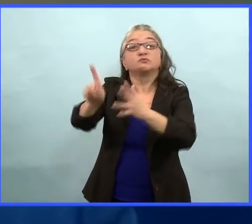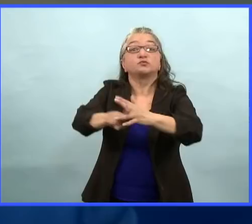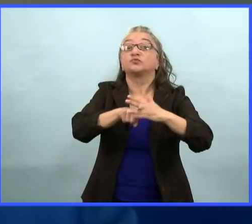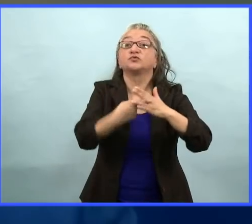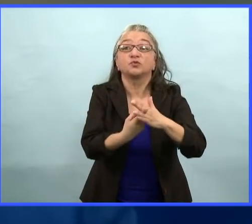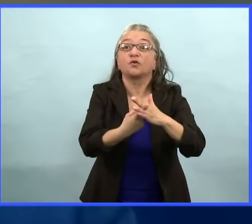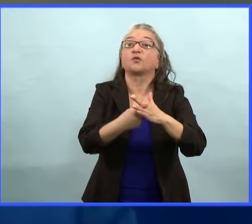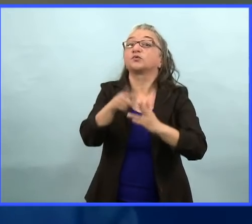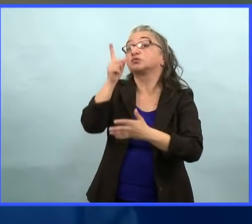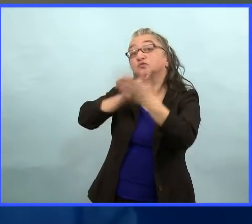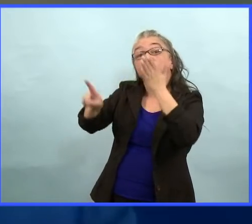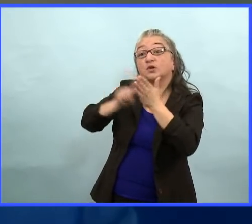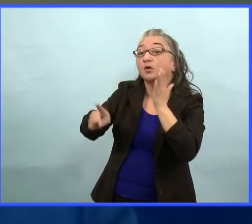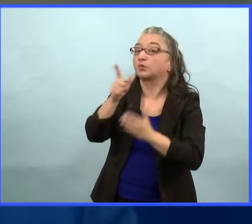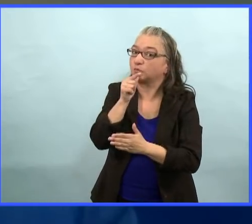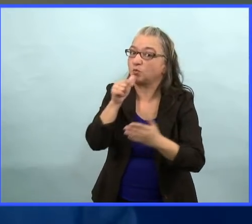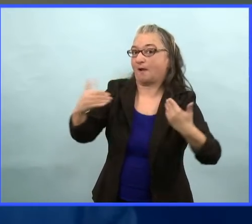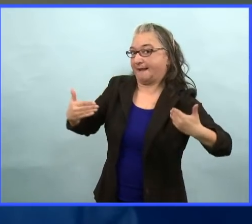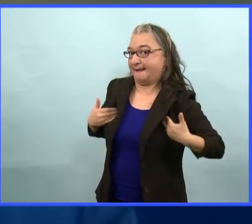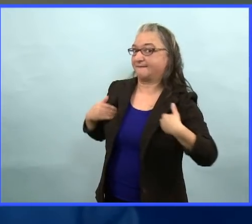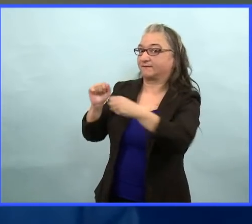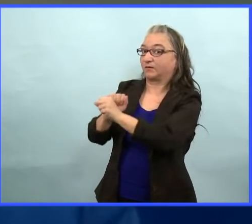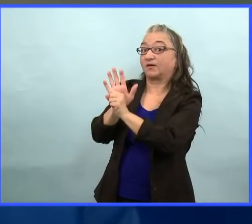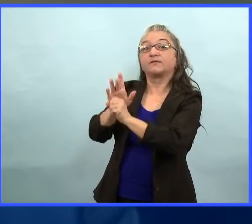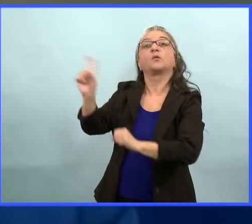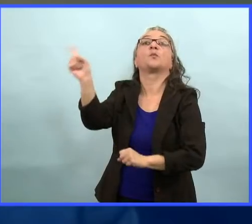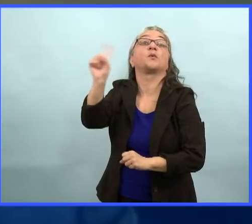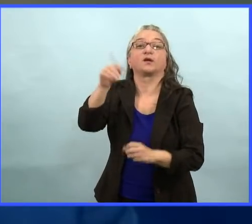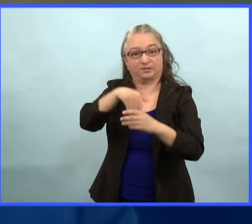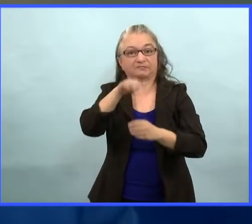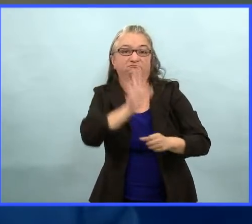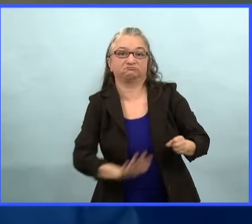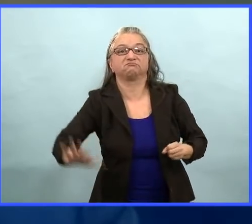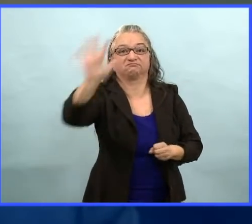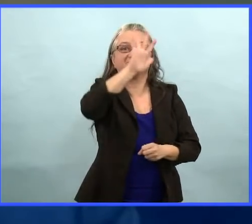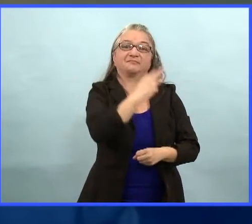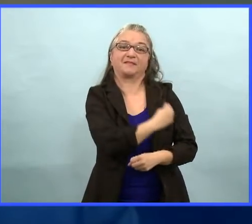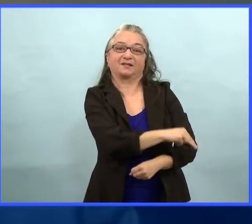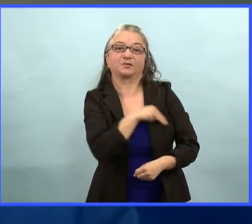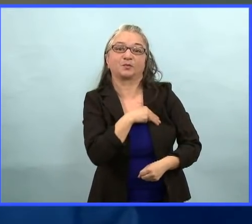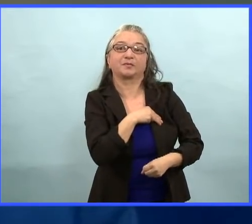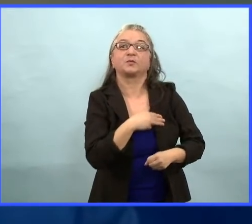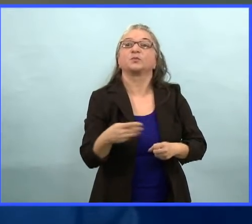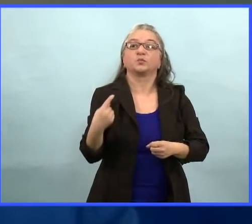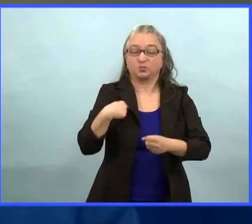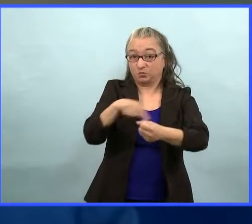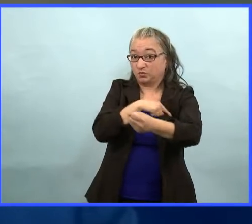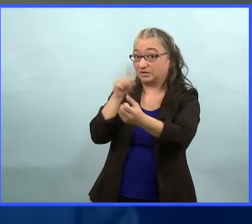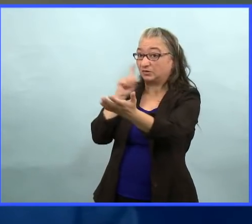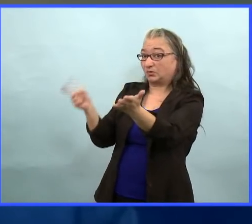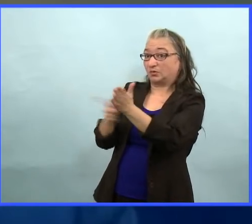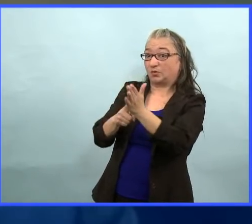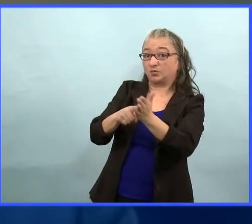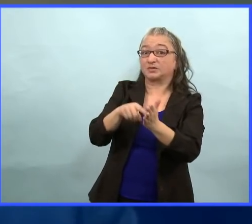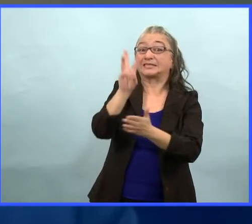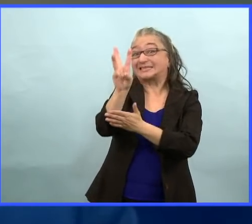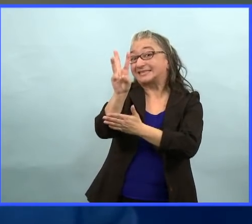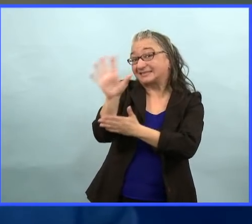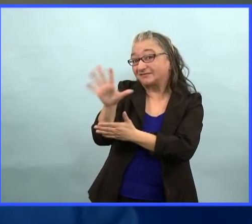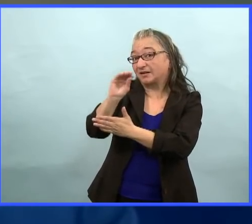in hospitals throughout the province the review found about 65 of patients with covid in icu